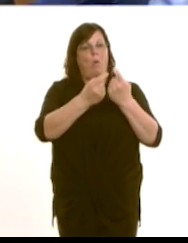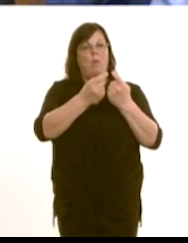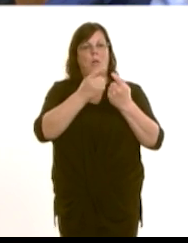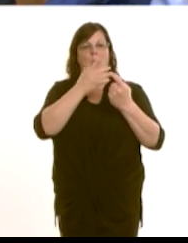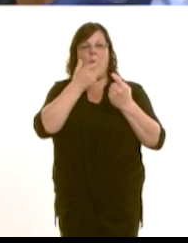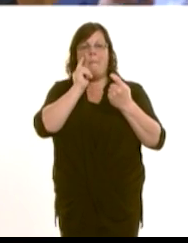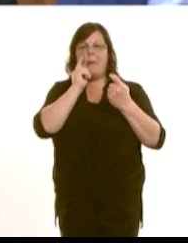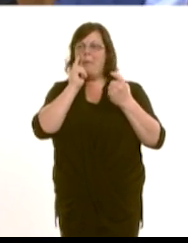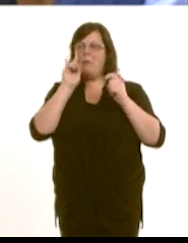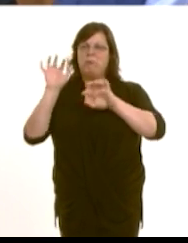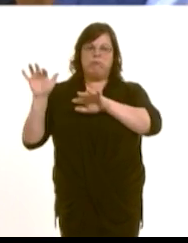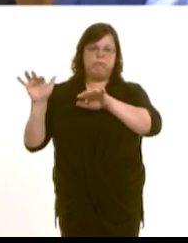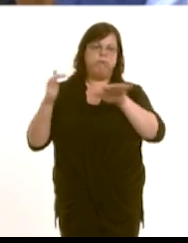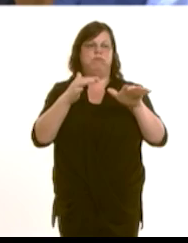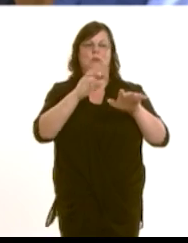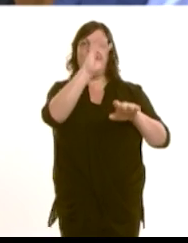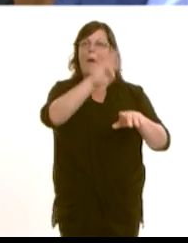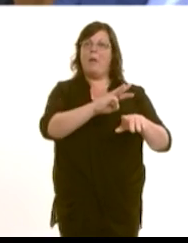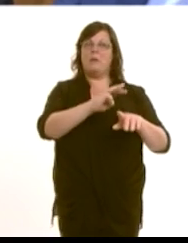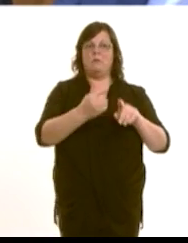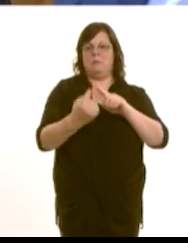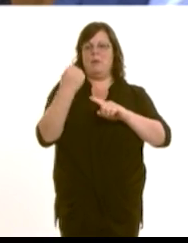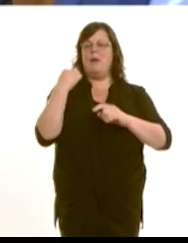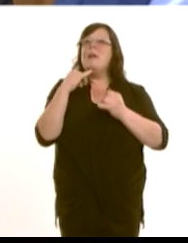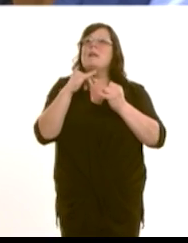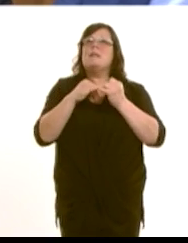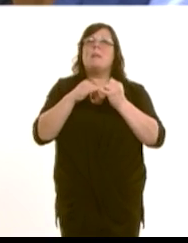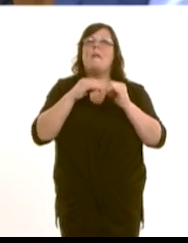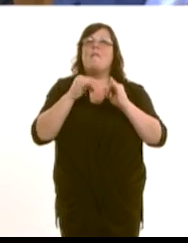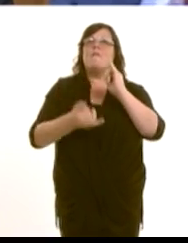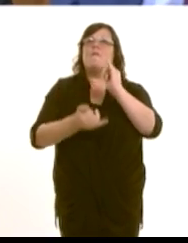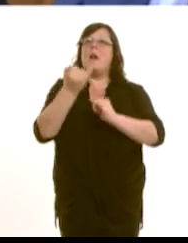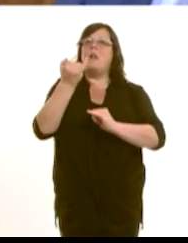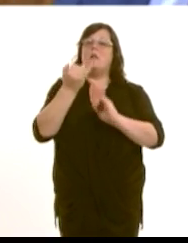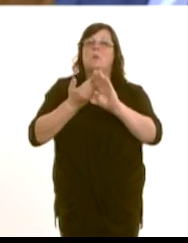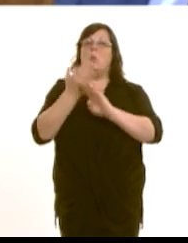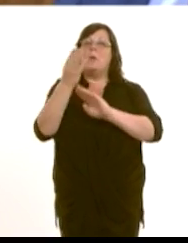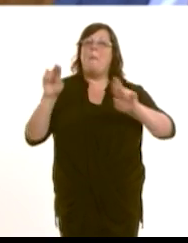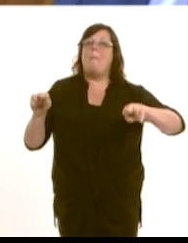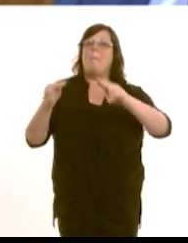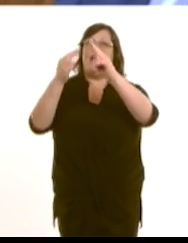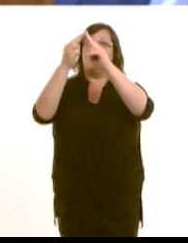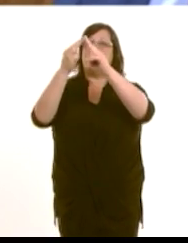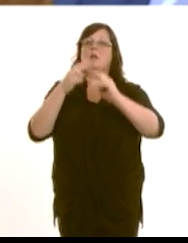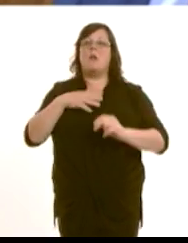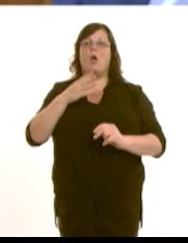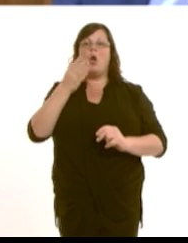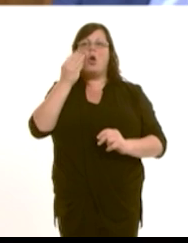I was in Paris on the night of the semi-final. I was in Mametz the following day. Around me, all I could hear was people saying ëPays de Gallesí.